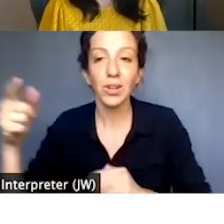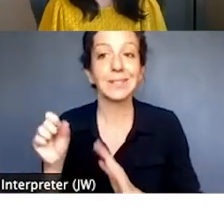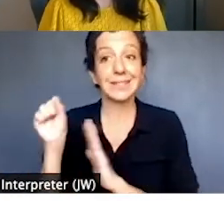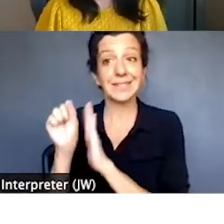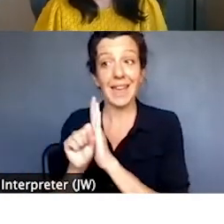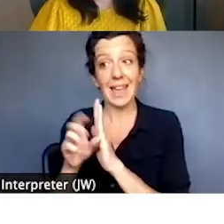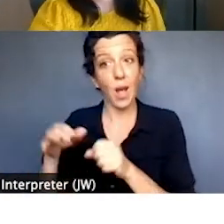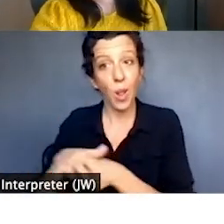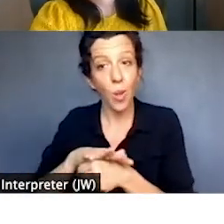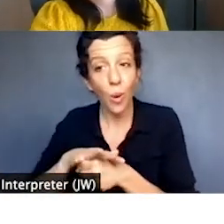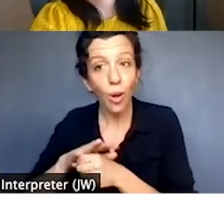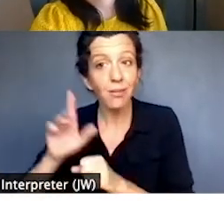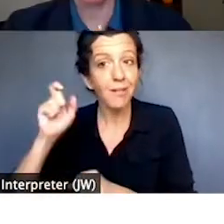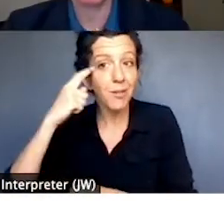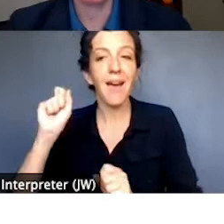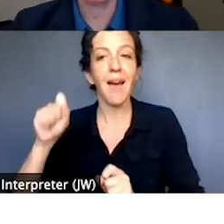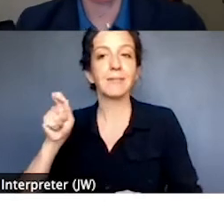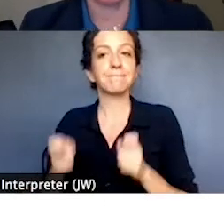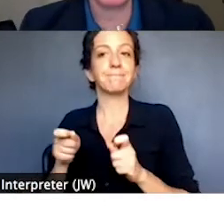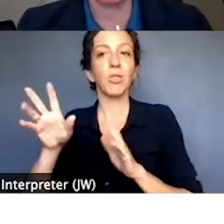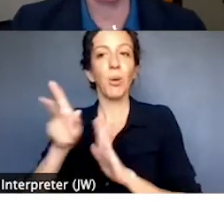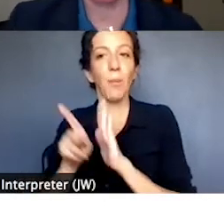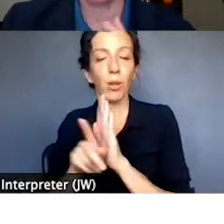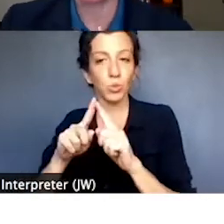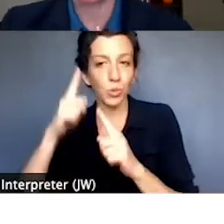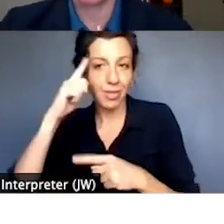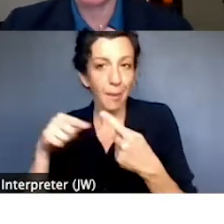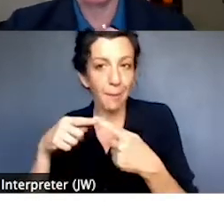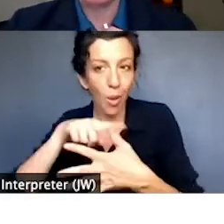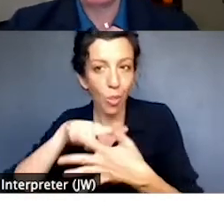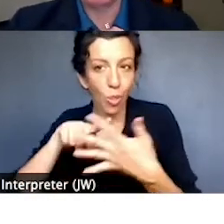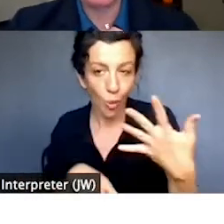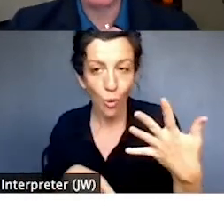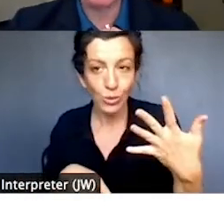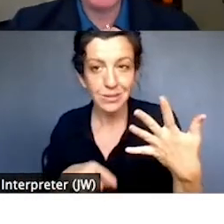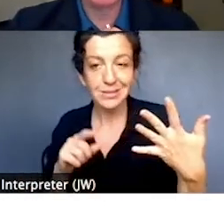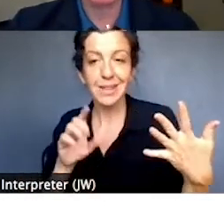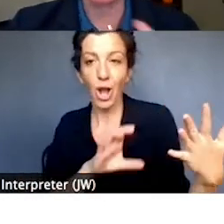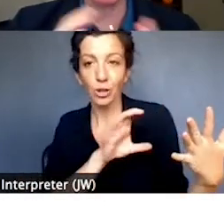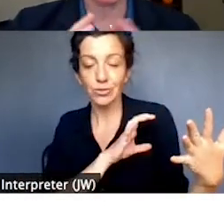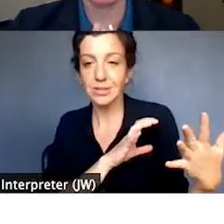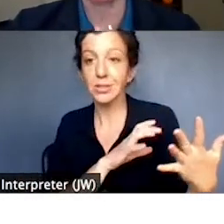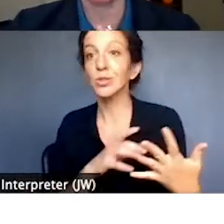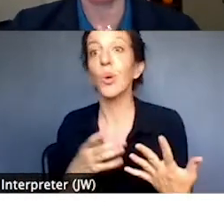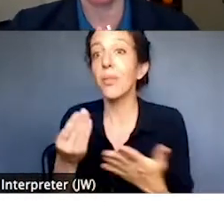Okay. So putting this on the ballot, the legislature put this on the ballot. It was mostly a party line vote